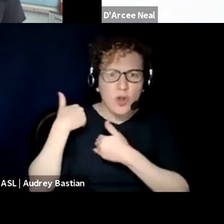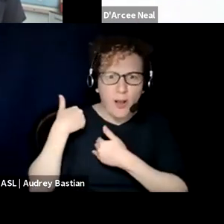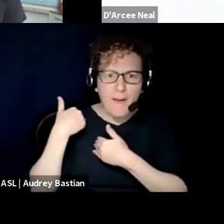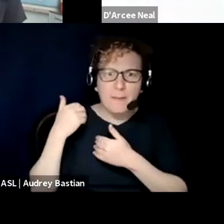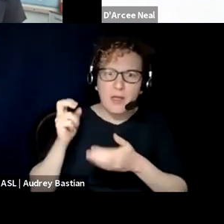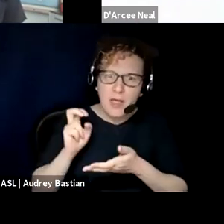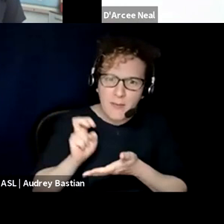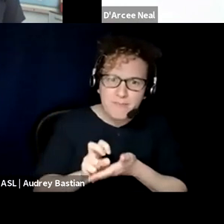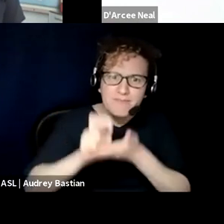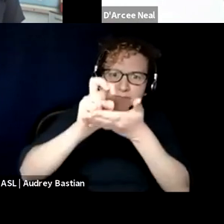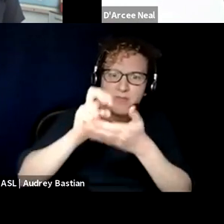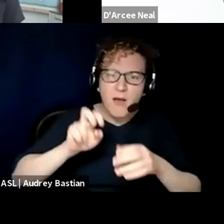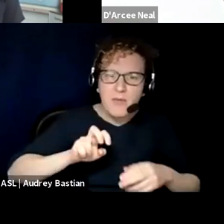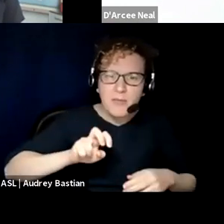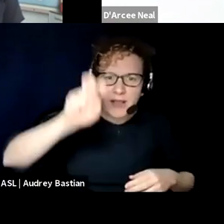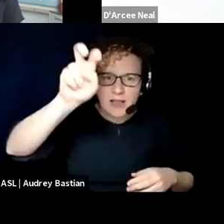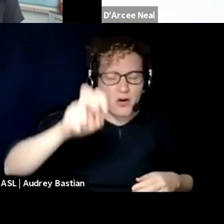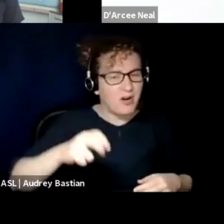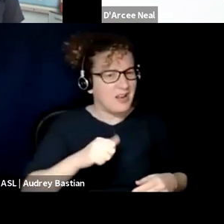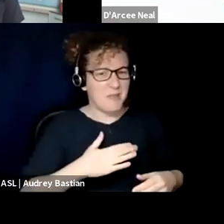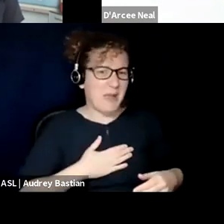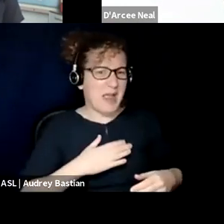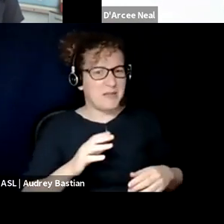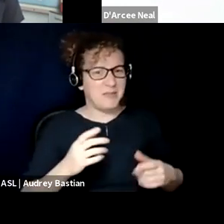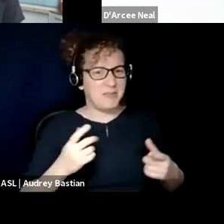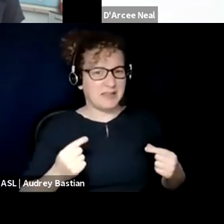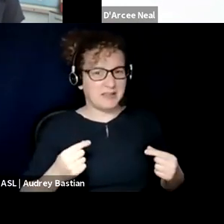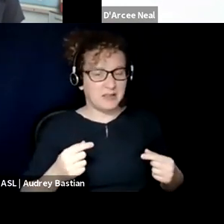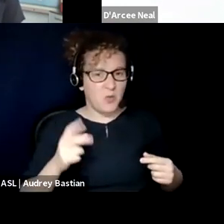and he said that it's not my business and walked away so then the two 16-year-old girls said